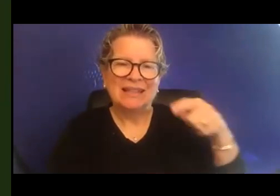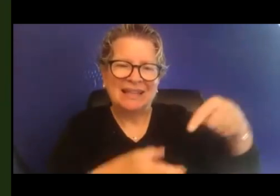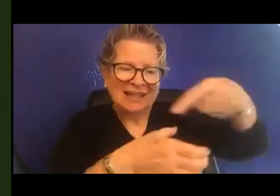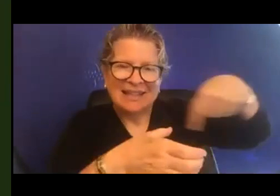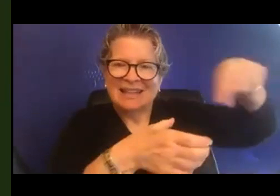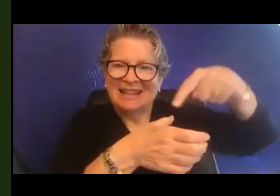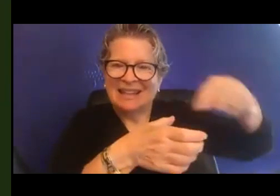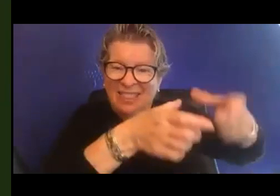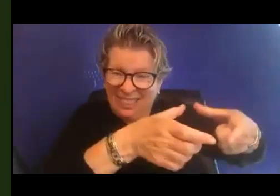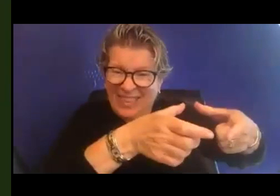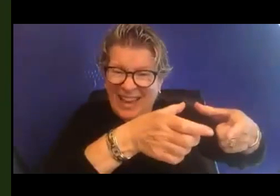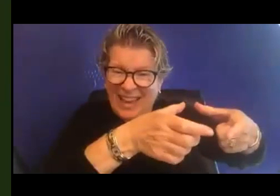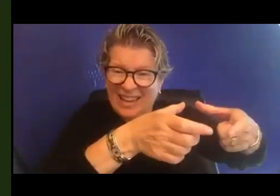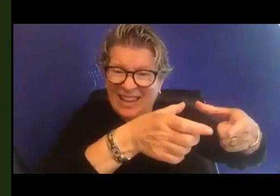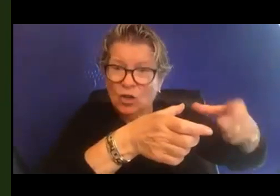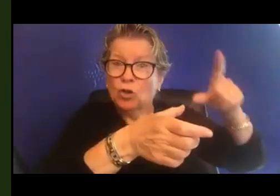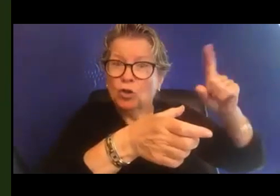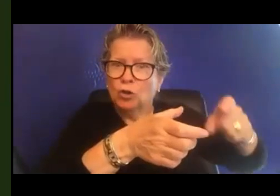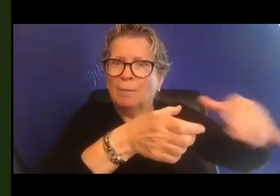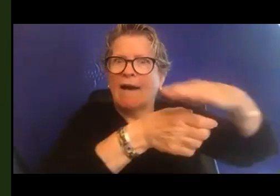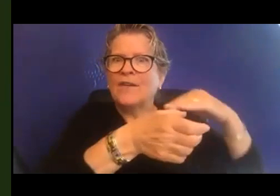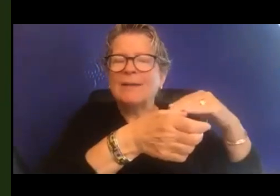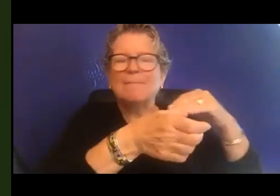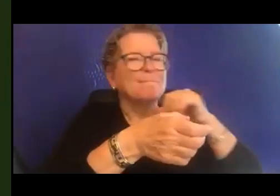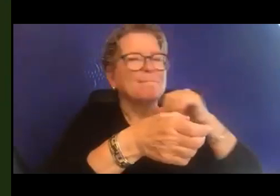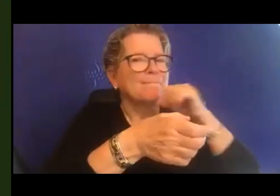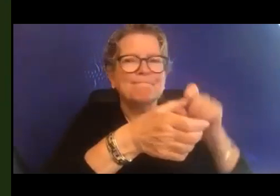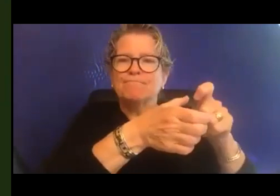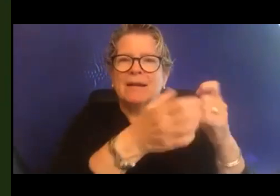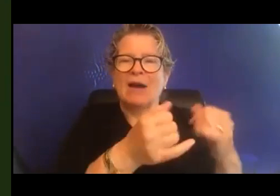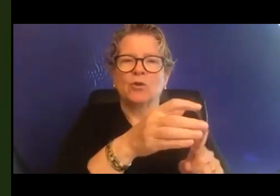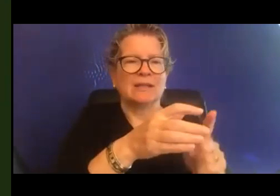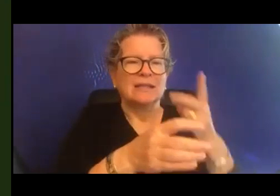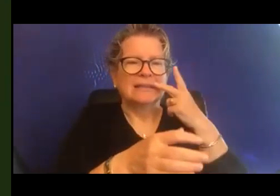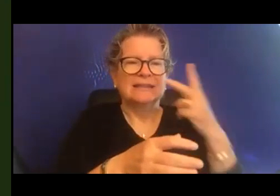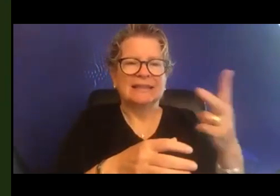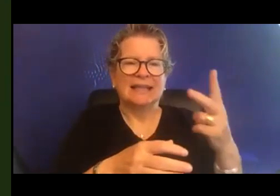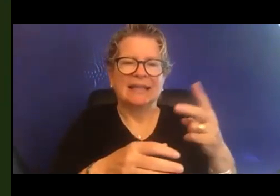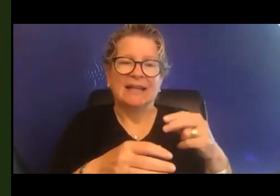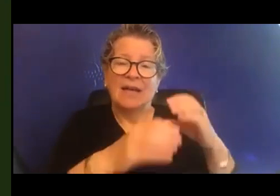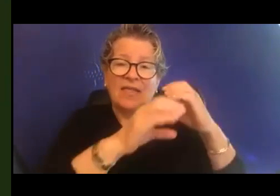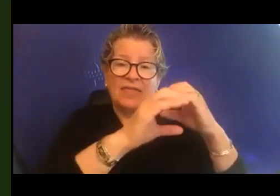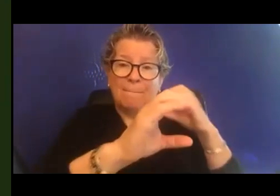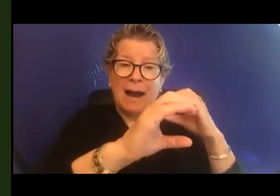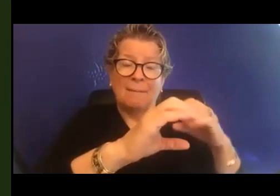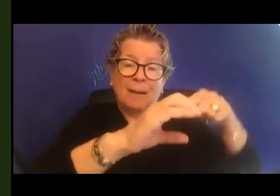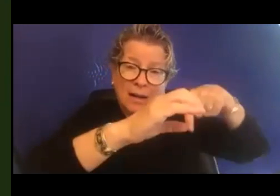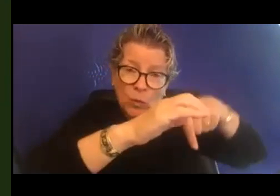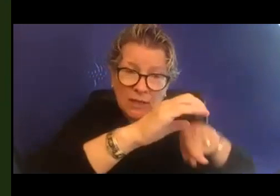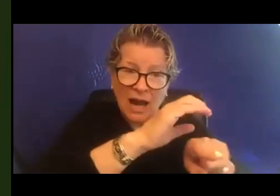being protected by the creek bank. And just for context, the pipe comes underneath the creek here and flows up the side here.